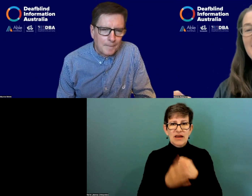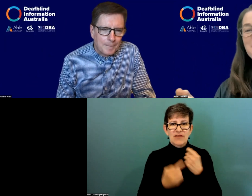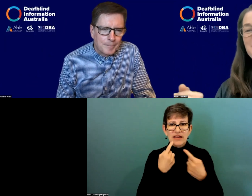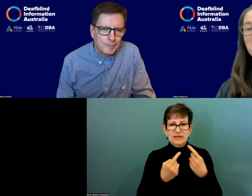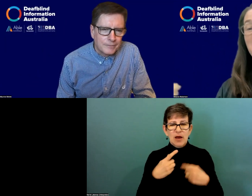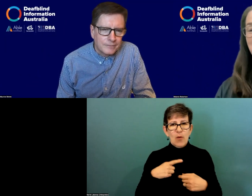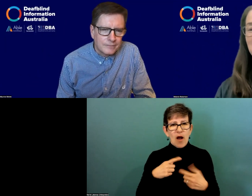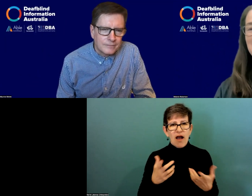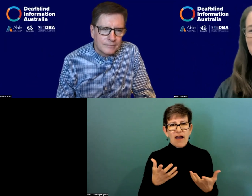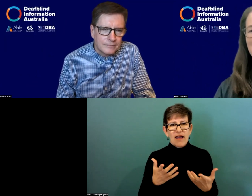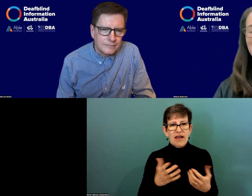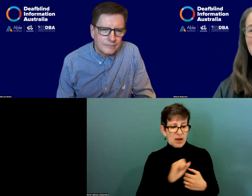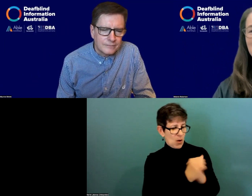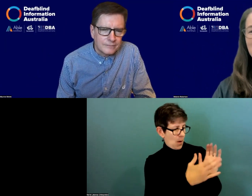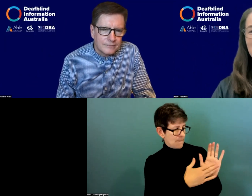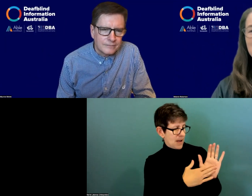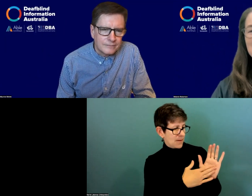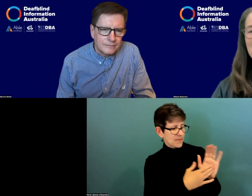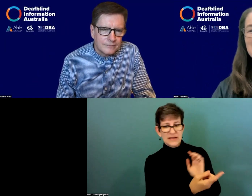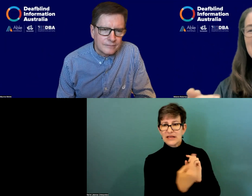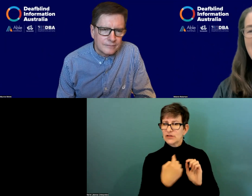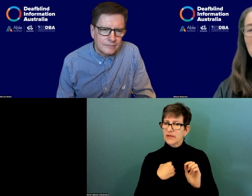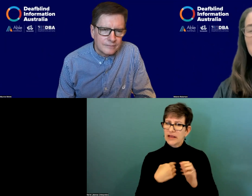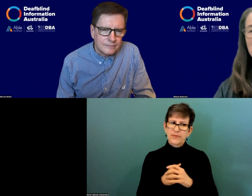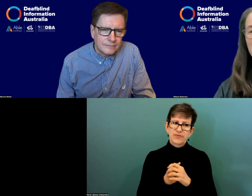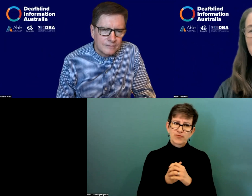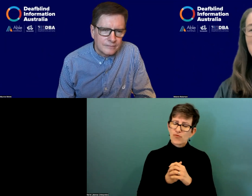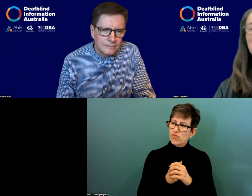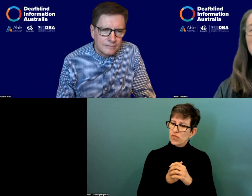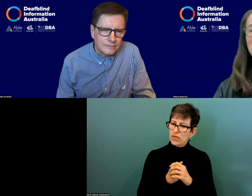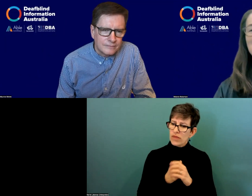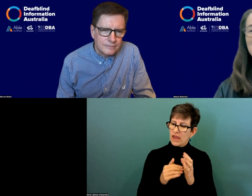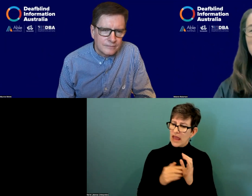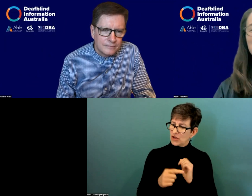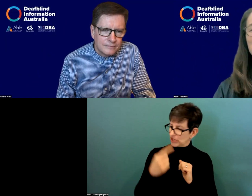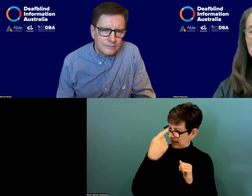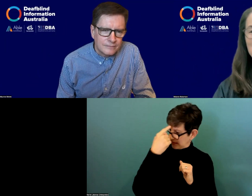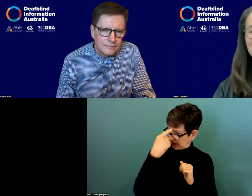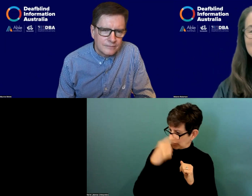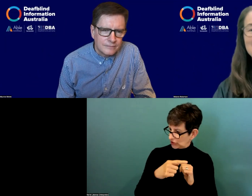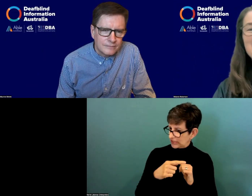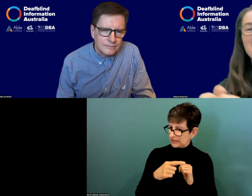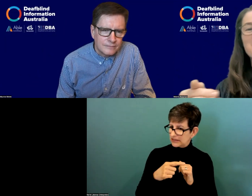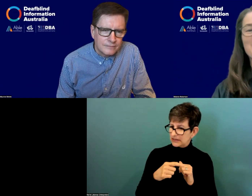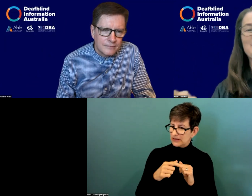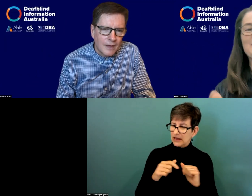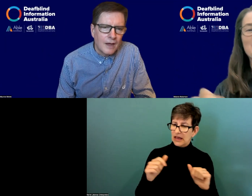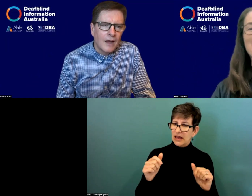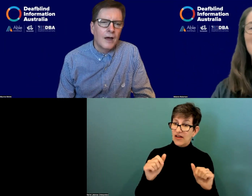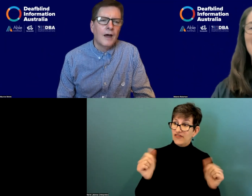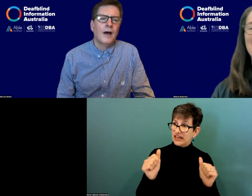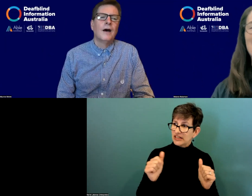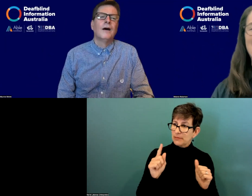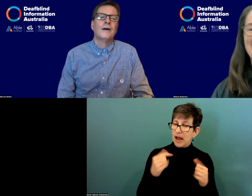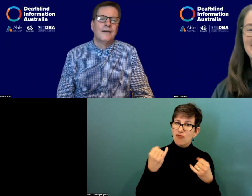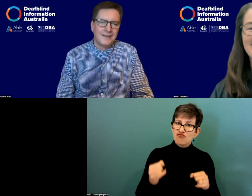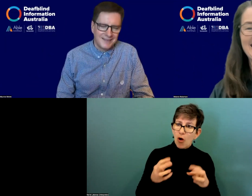Her mum said to me, now she will think that she has done it wrong because you're doing it again.